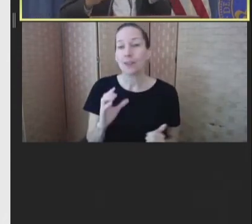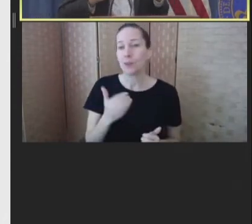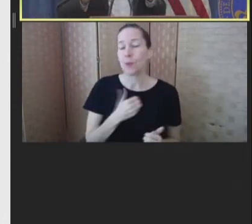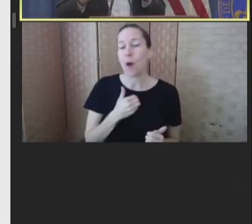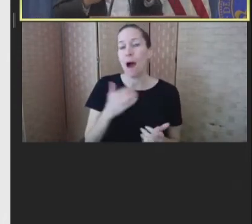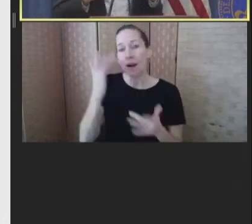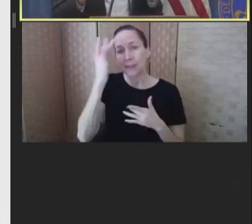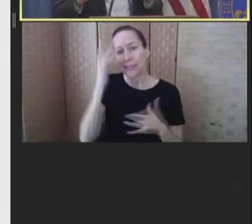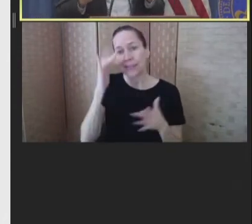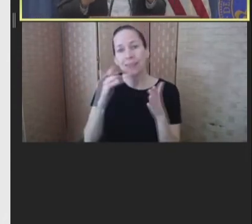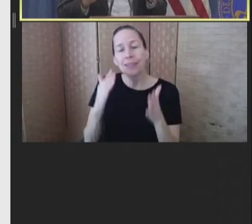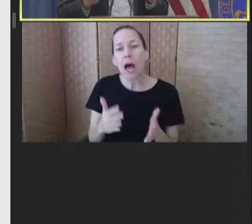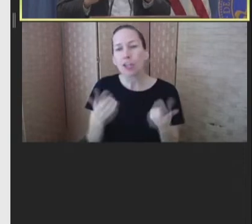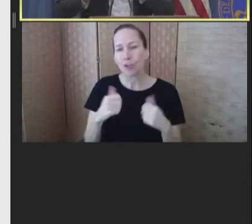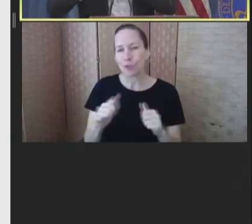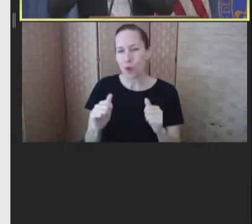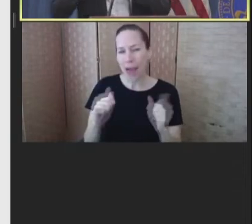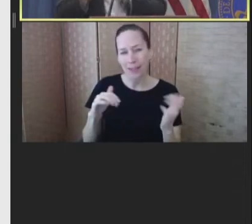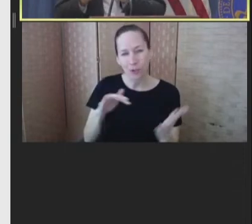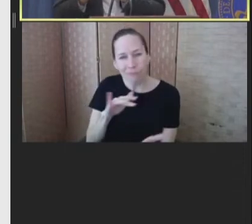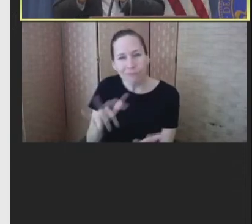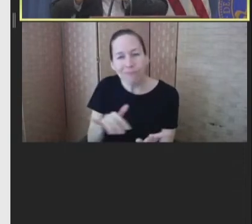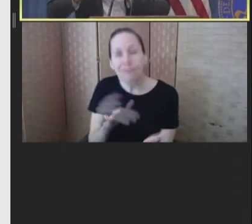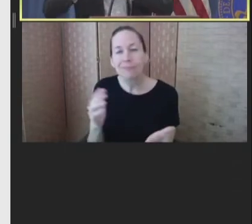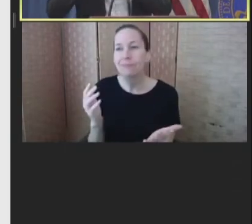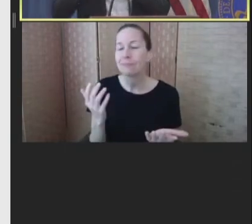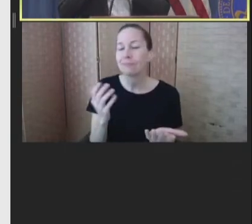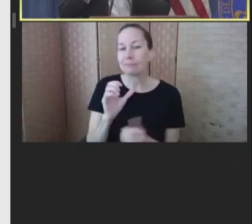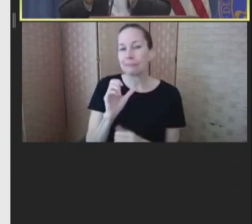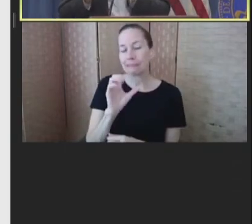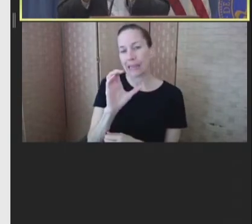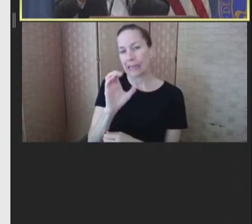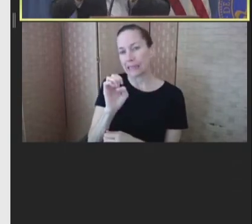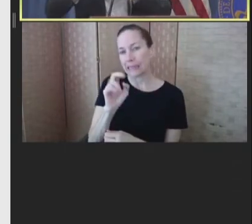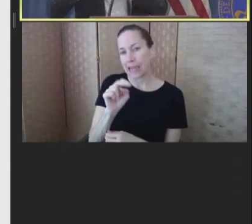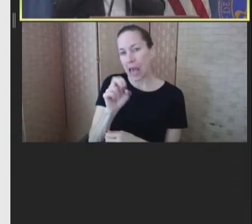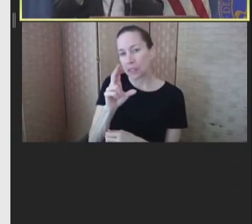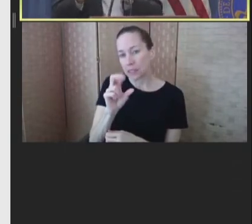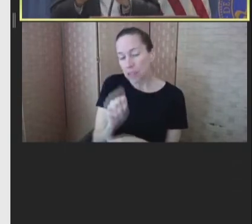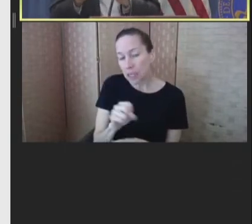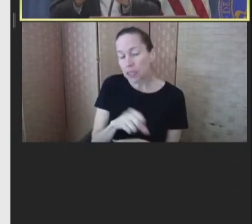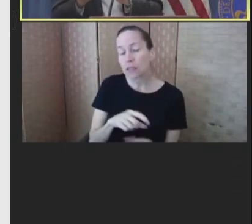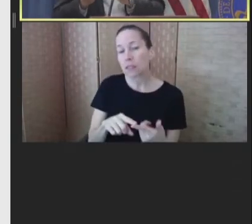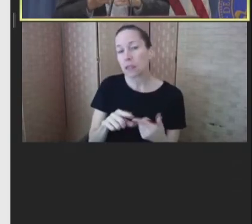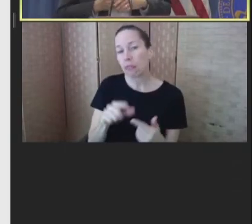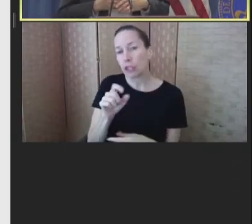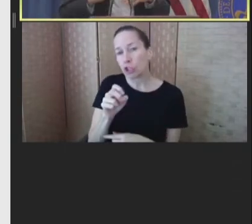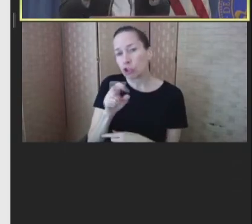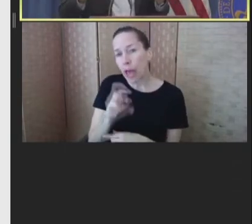it in any way that seemed meaningful, whether it was census-tracked, gender, race, ethnicity, age,